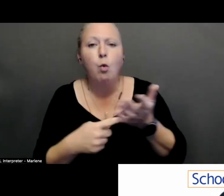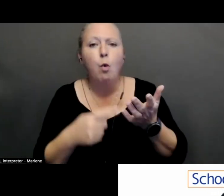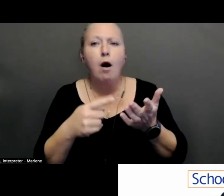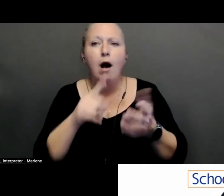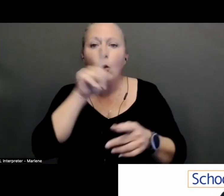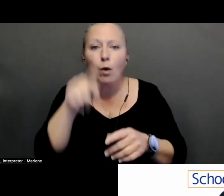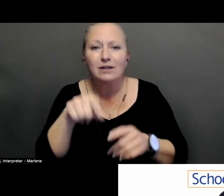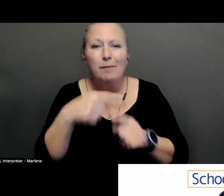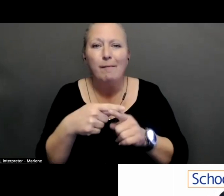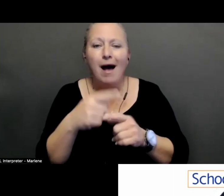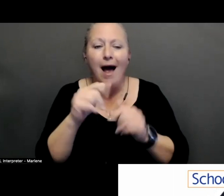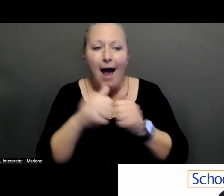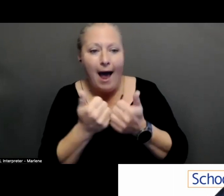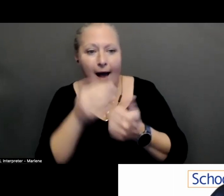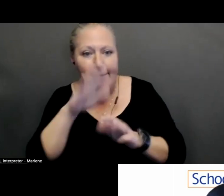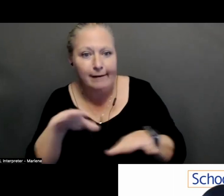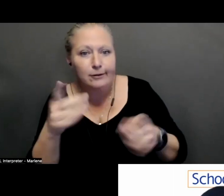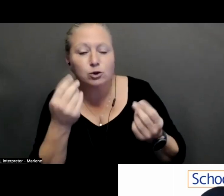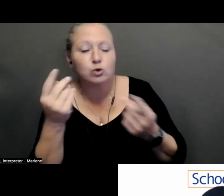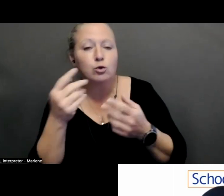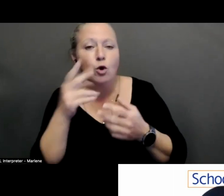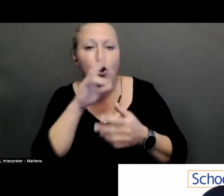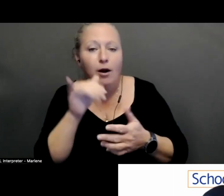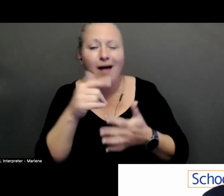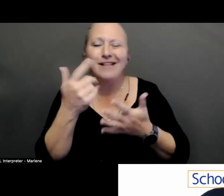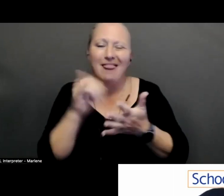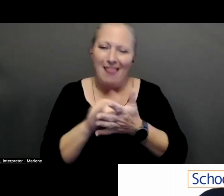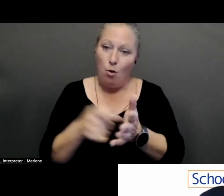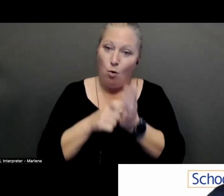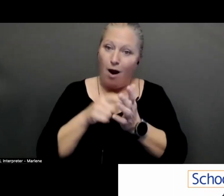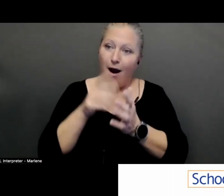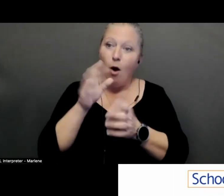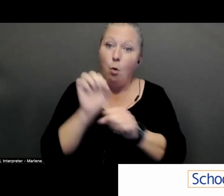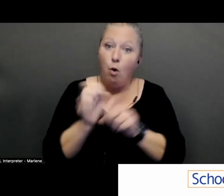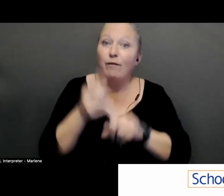have about how they're doing. So that requires both the work with parents but also the works